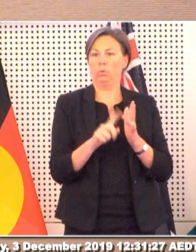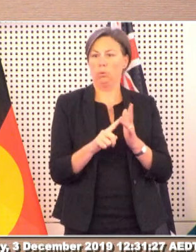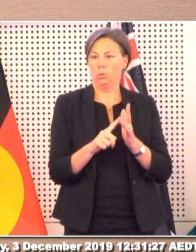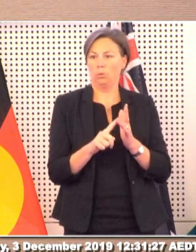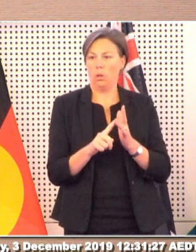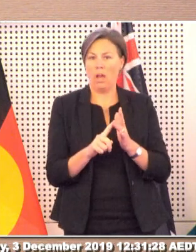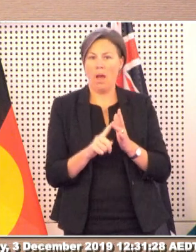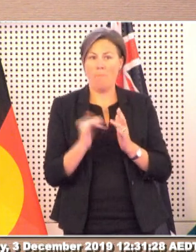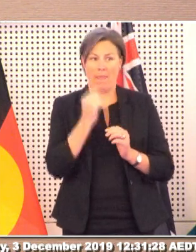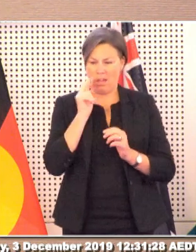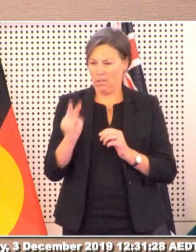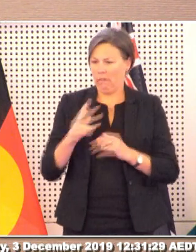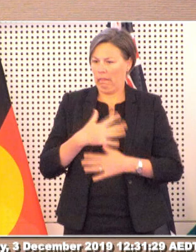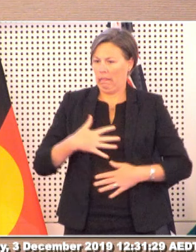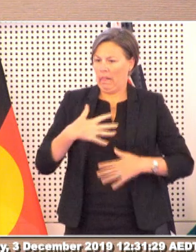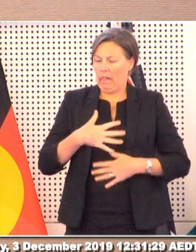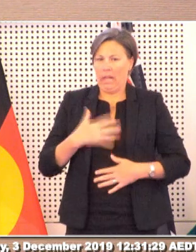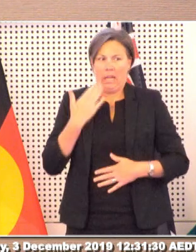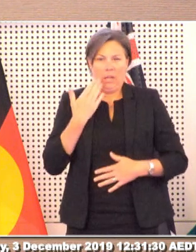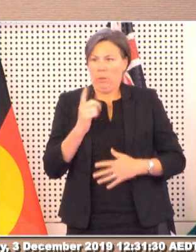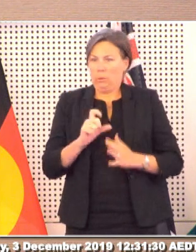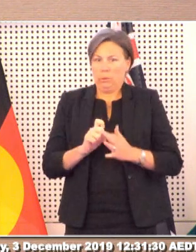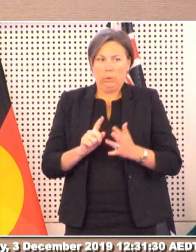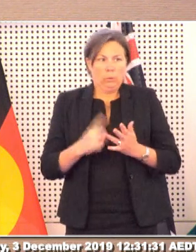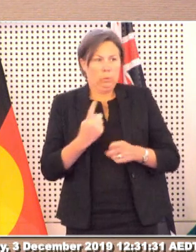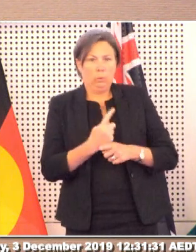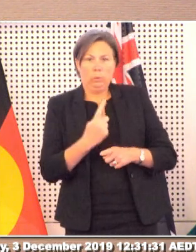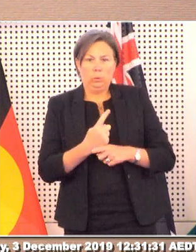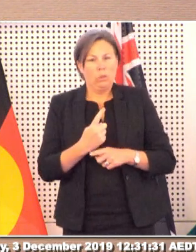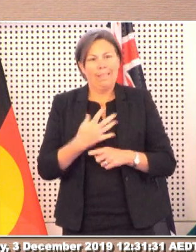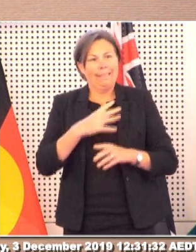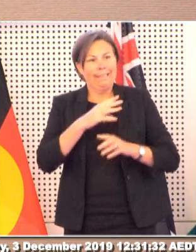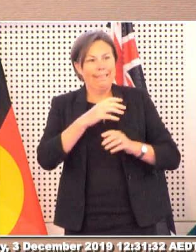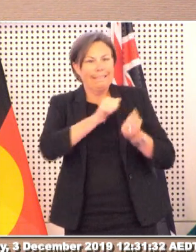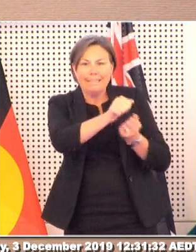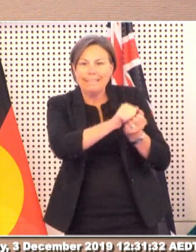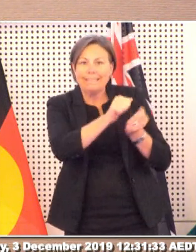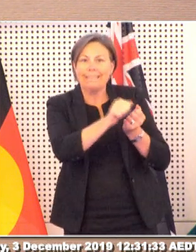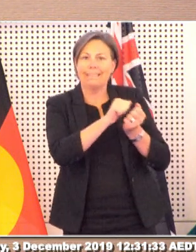don’t think that the wider community is completely uncaring about the fact that